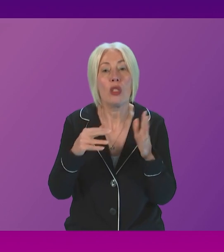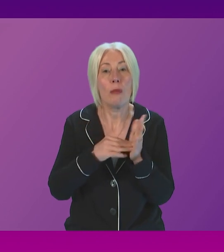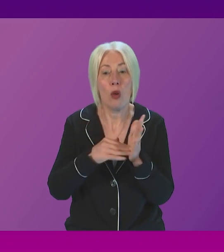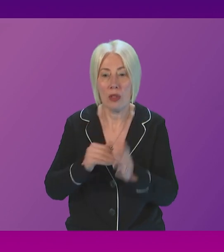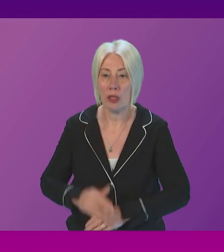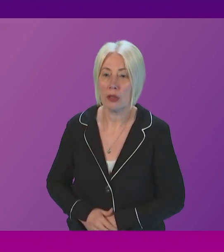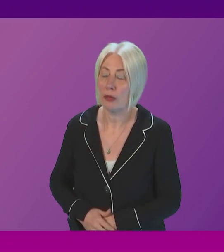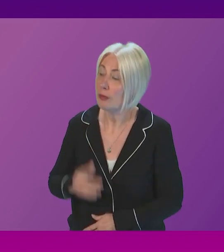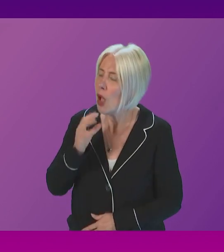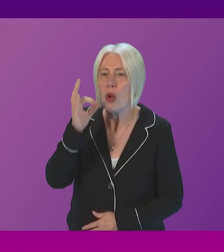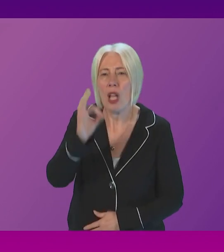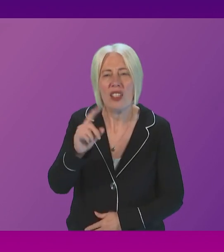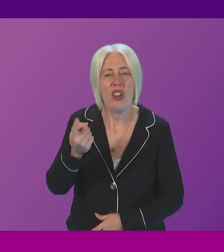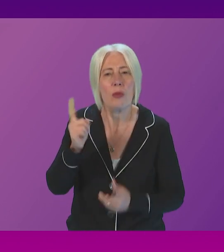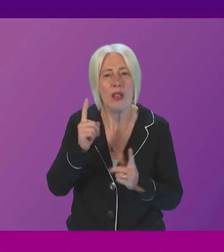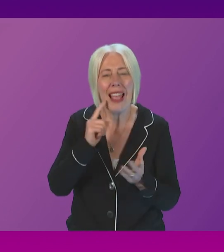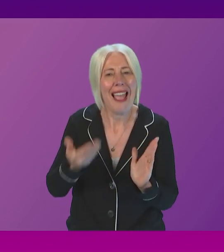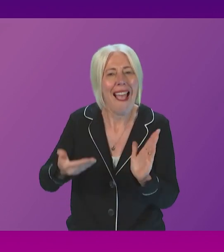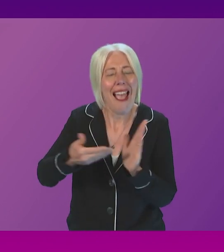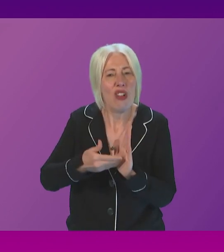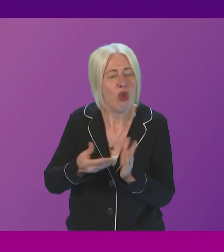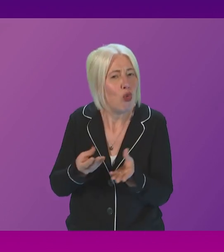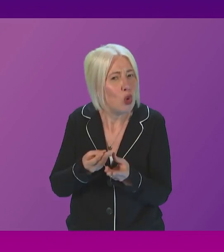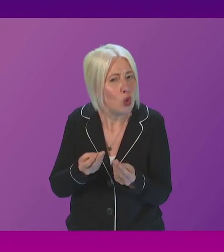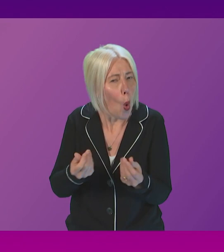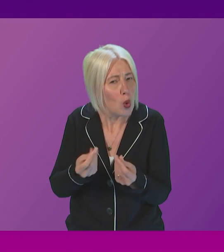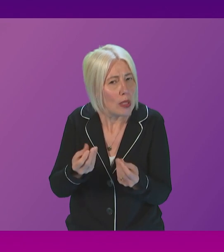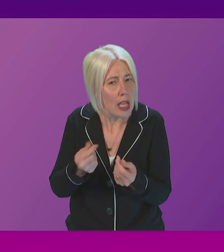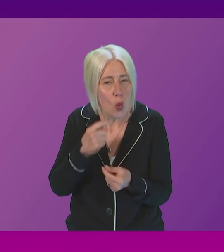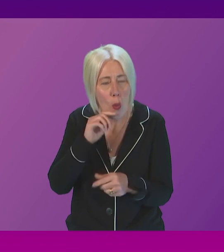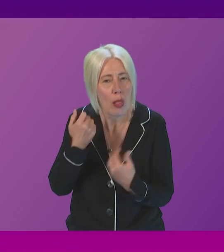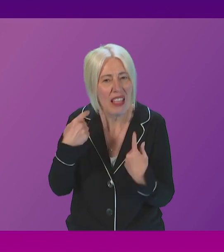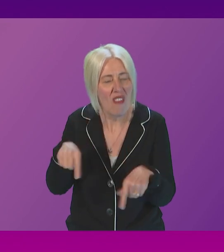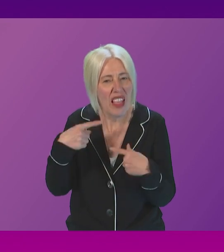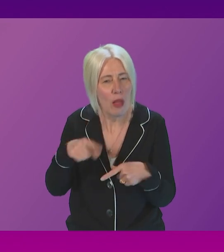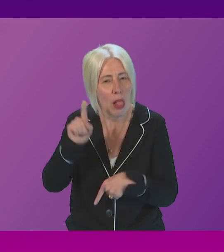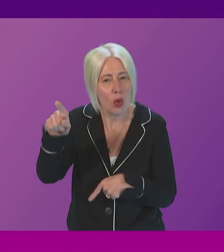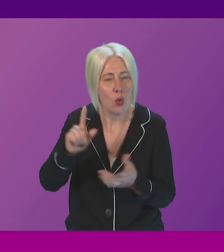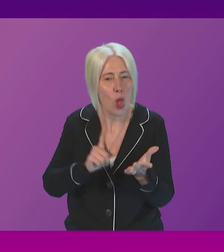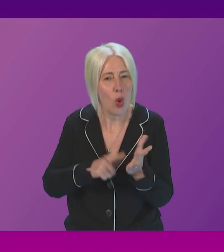To ask the First Minister whether extra resources will be made available to local authorities for